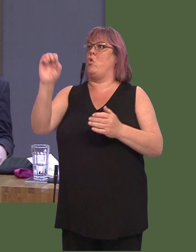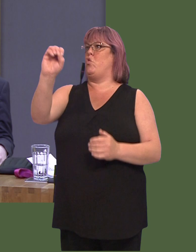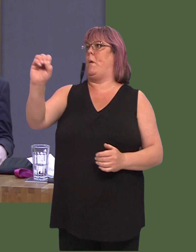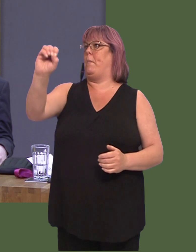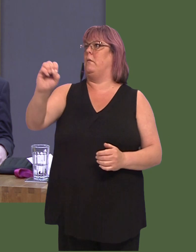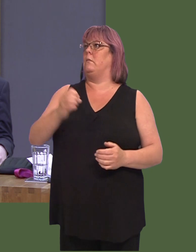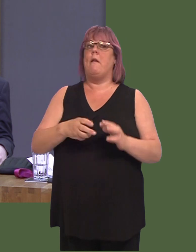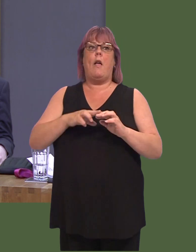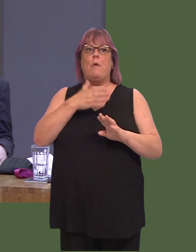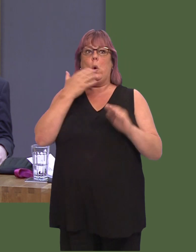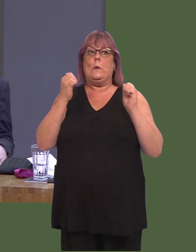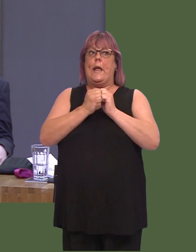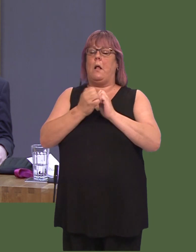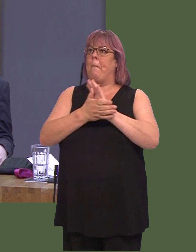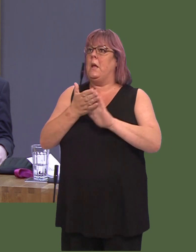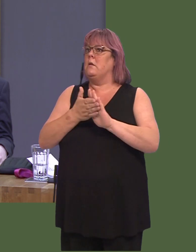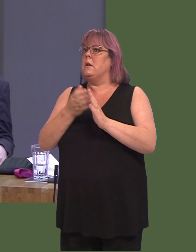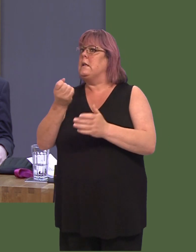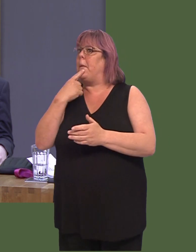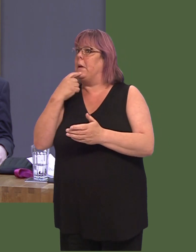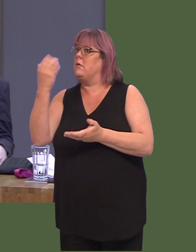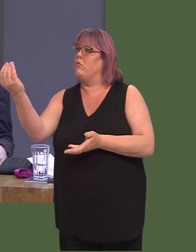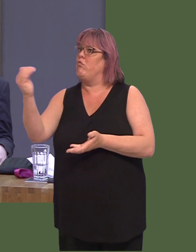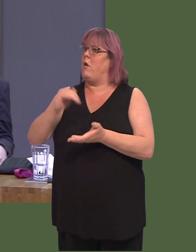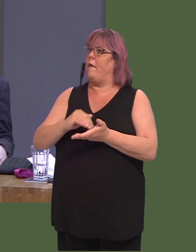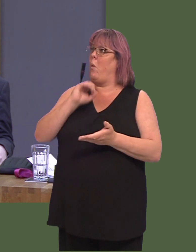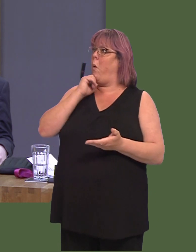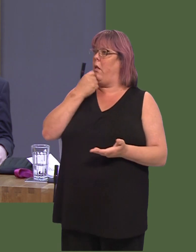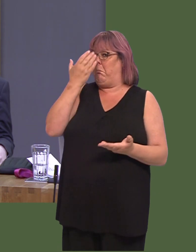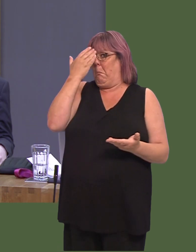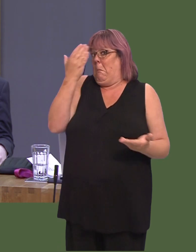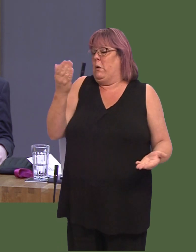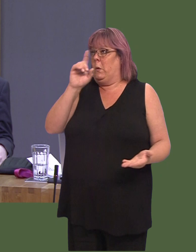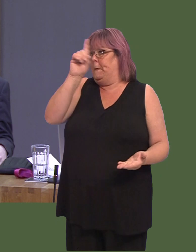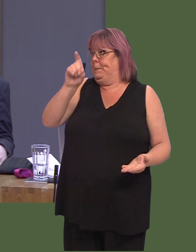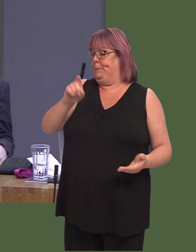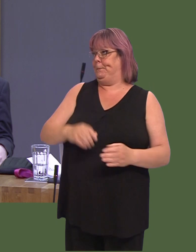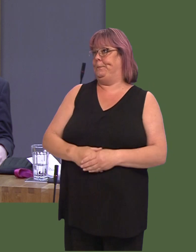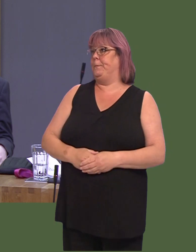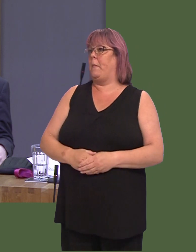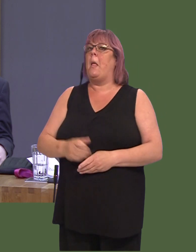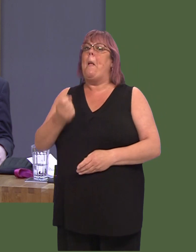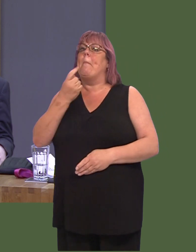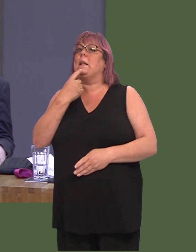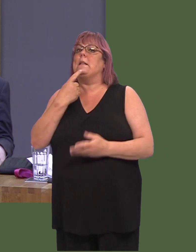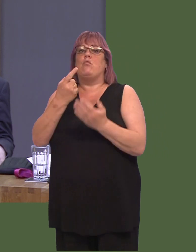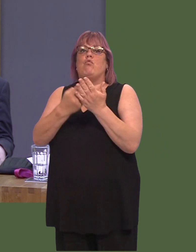Now, in a 'no deal' scenario, there is no guarantee about a single one of those packs.